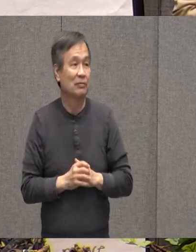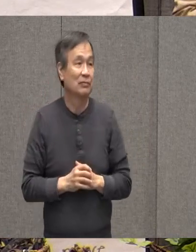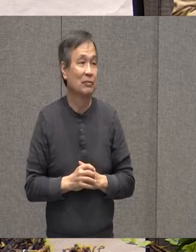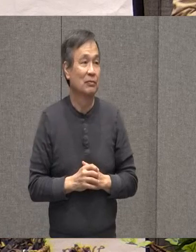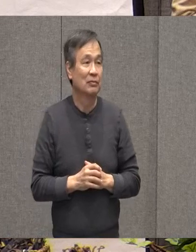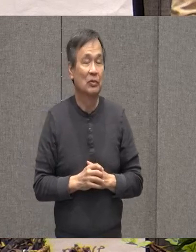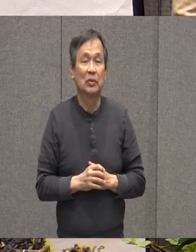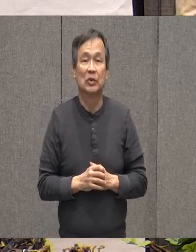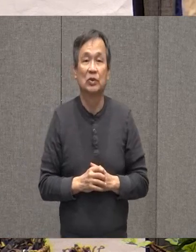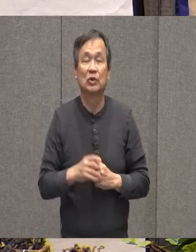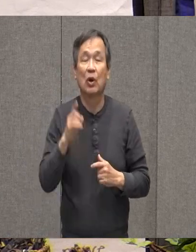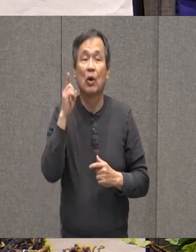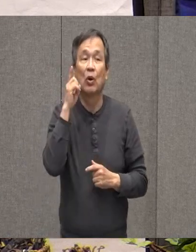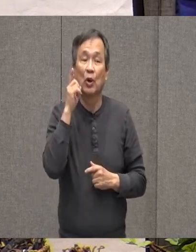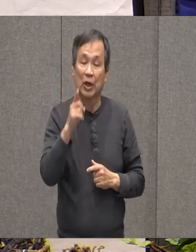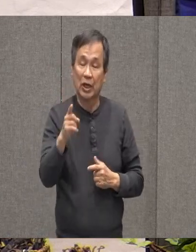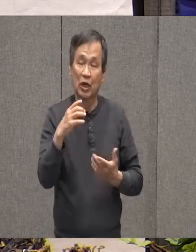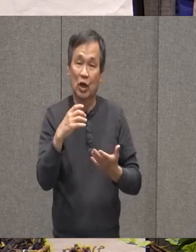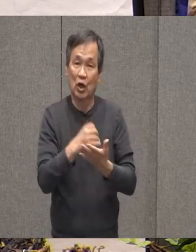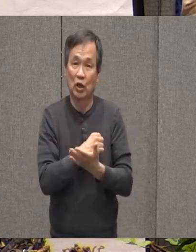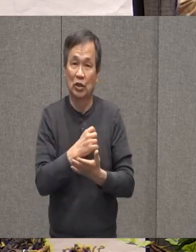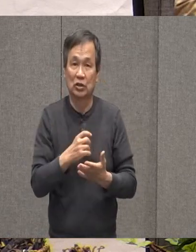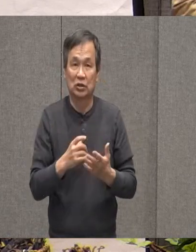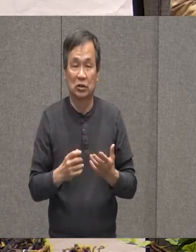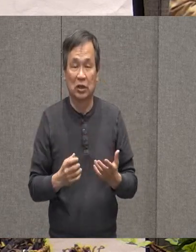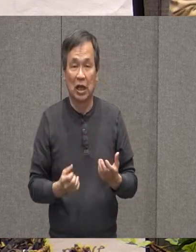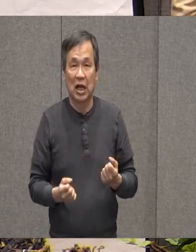So he makes how much more than a million?